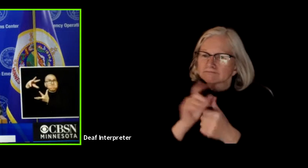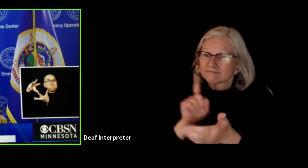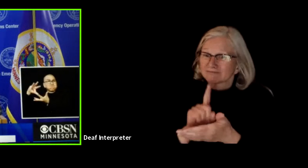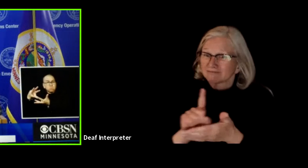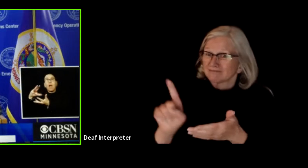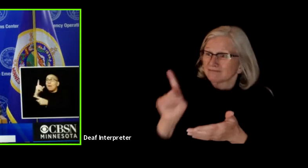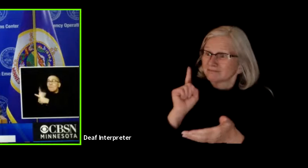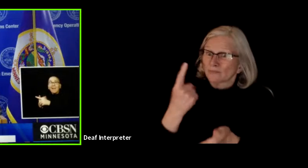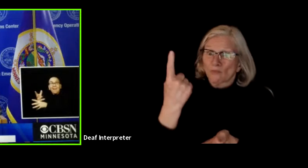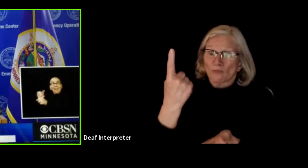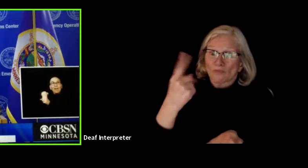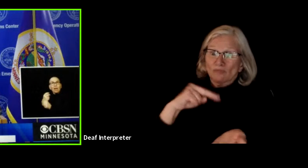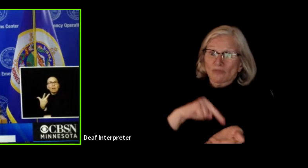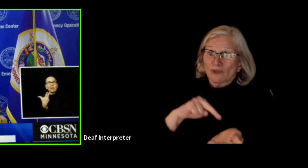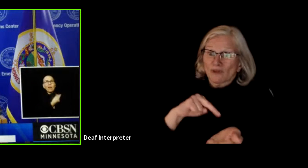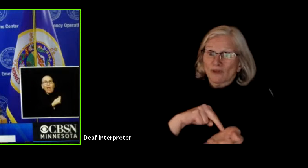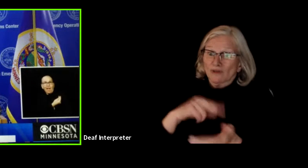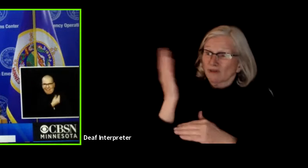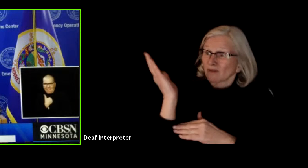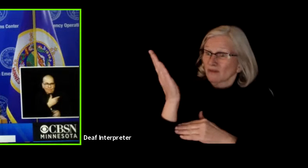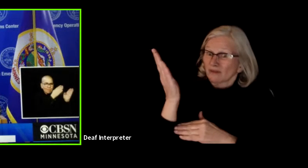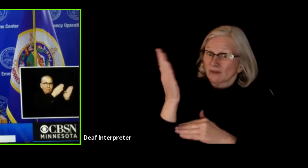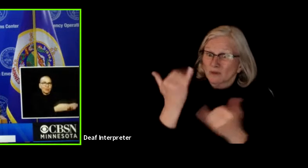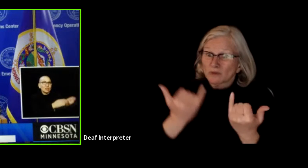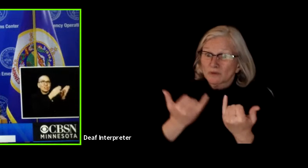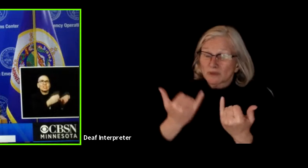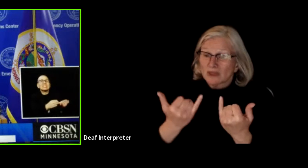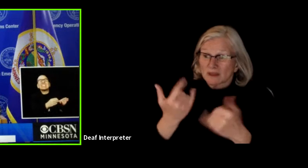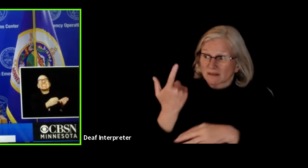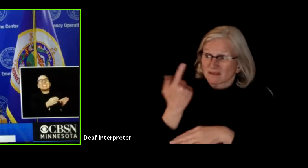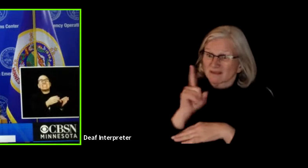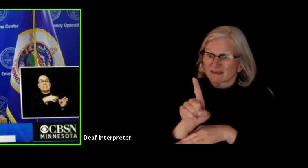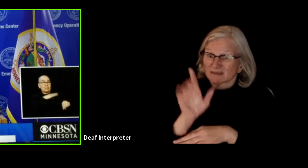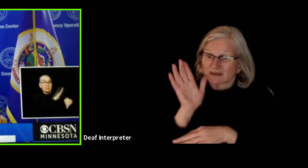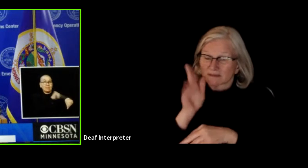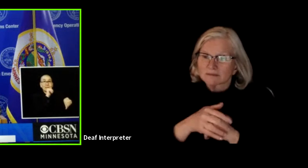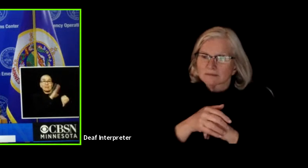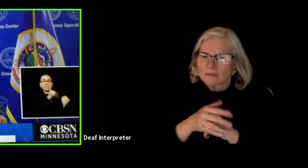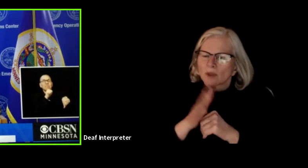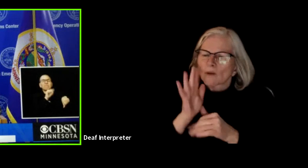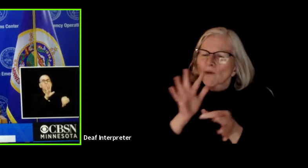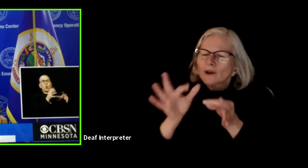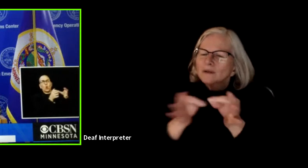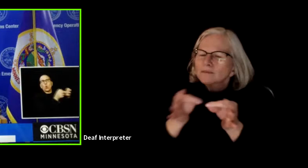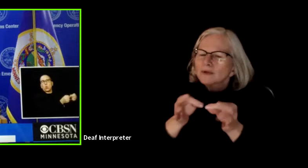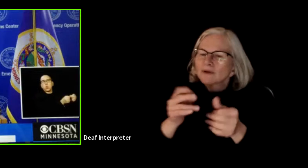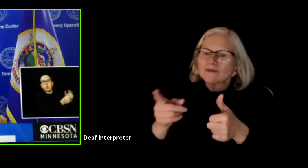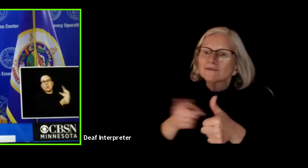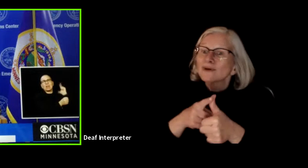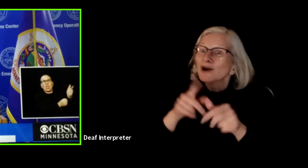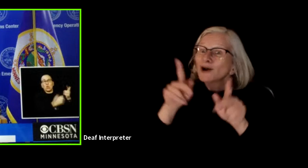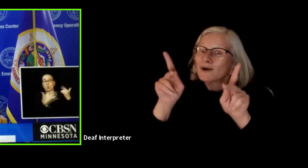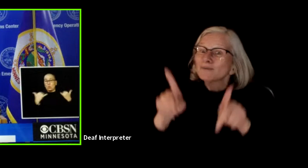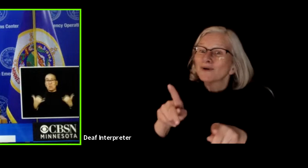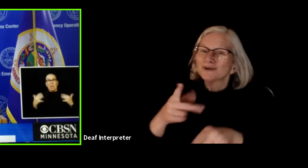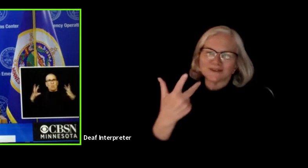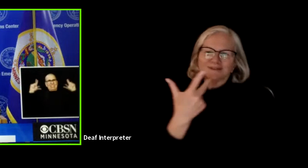WE'RE NOT GOING TO BE SPEAKING THEM TODAY, I'LL BRING THEM BACK UP TO TALK ABOUT IT BUT THIS IS A GREAT EXAMPLE. IT'S NOT US AGAINST THEM, WE'RE ALL IN THIS